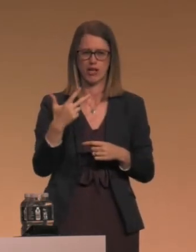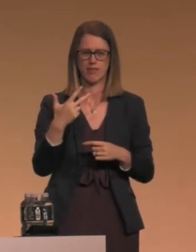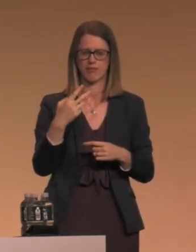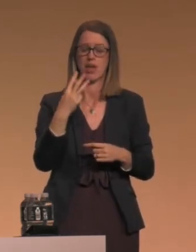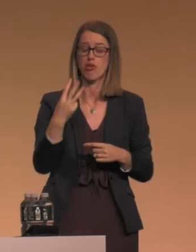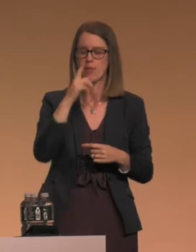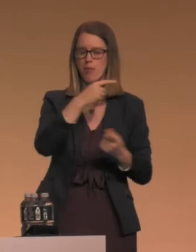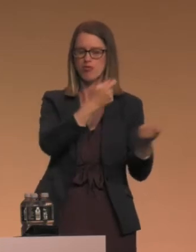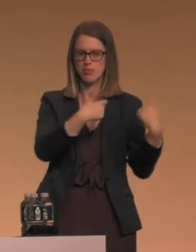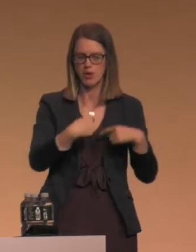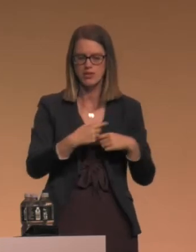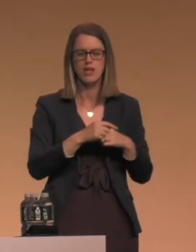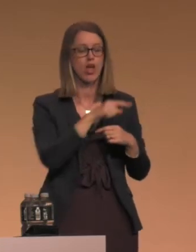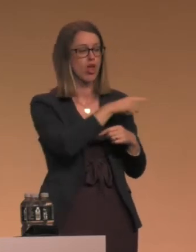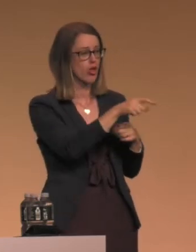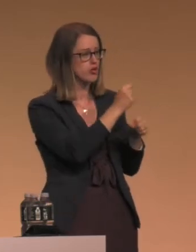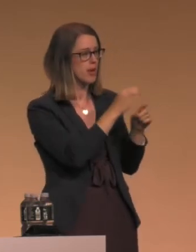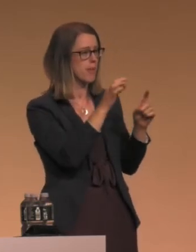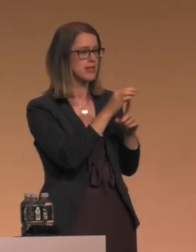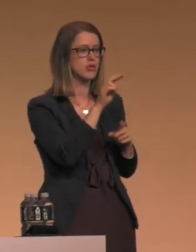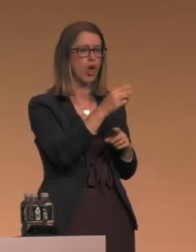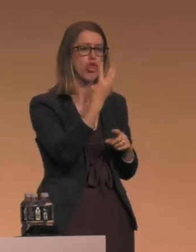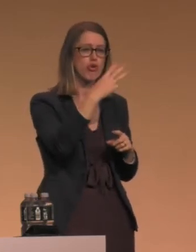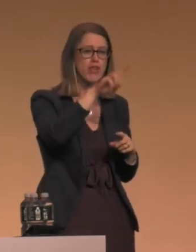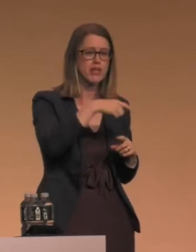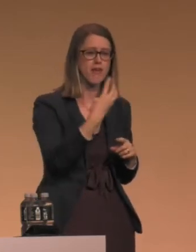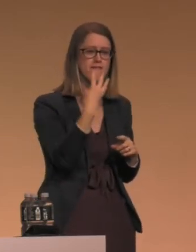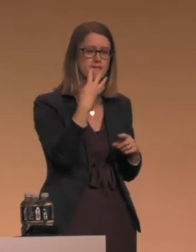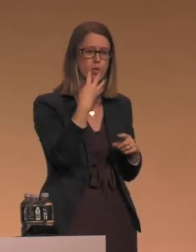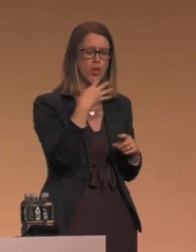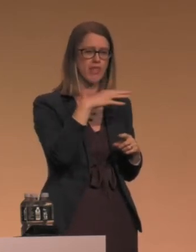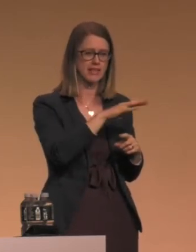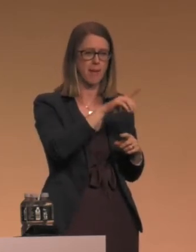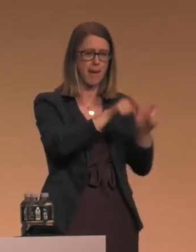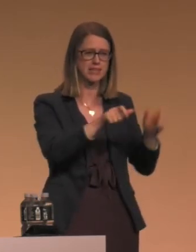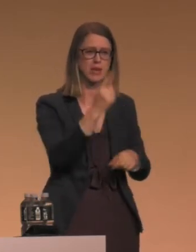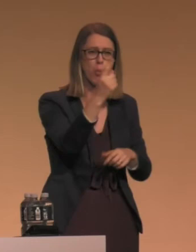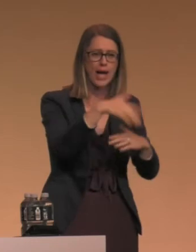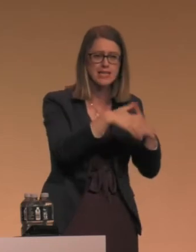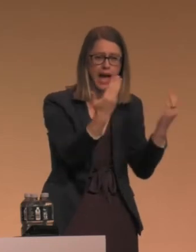Those 183 GPs saw 3,486 patients in one day.